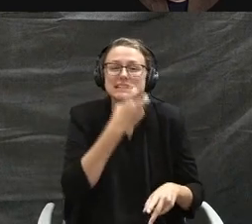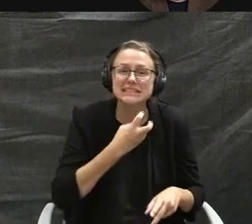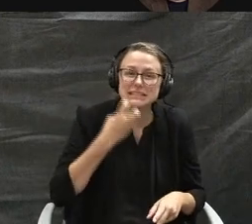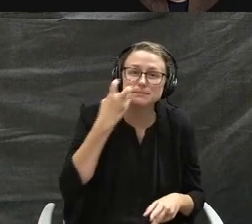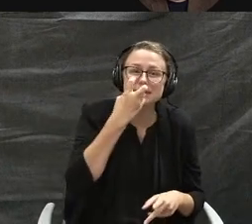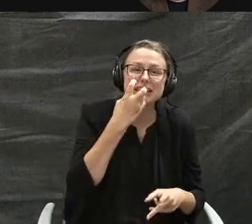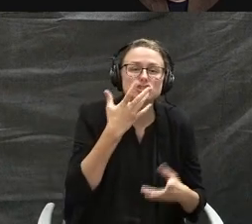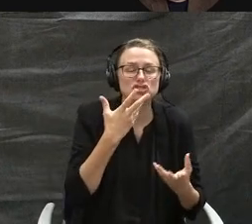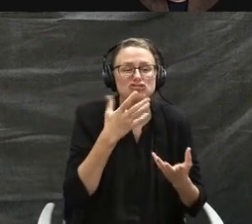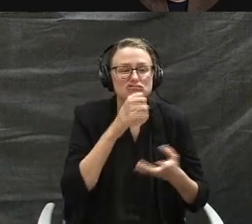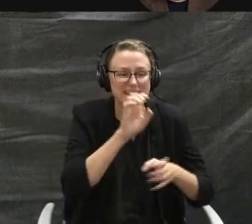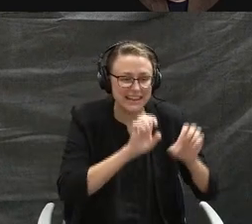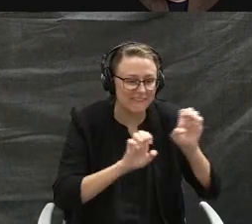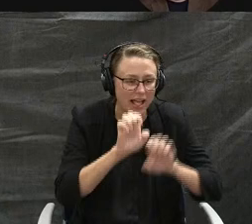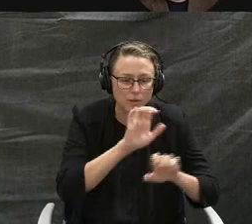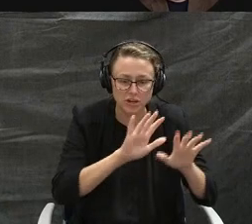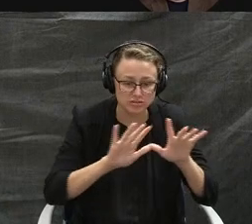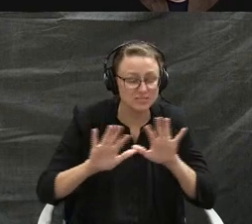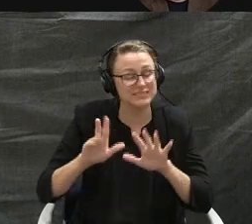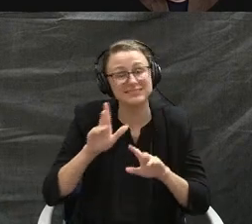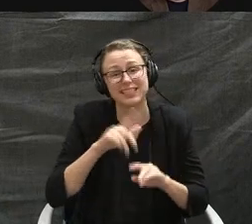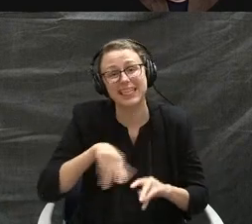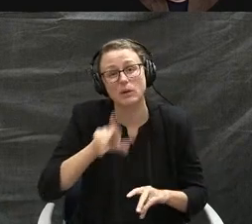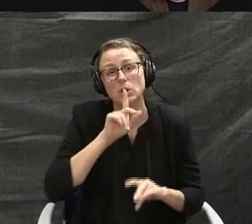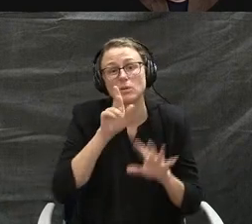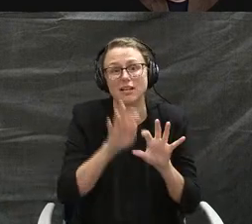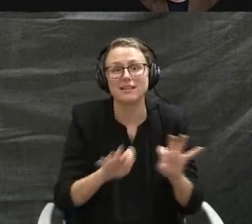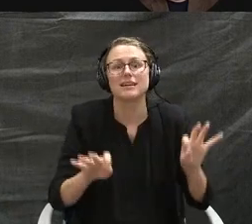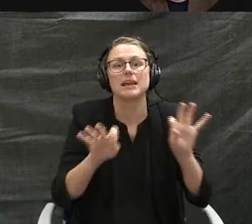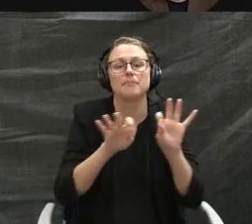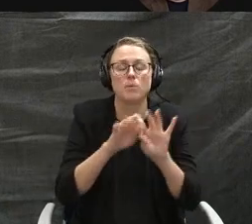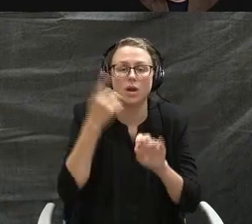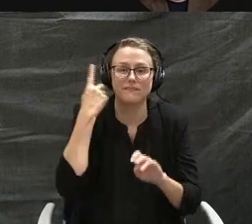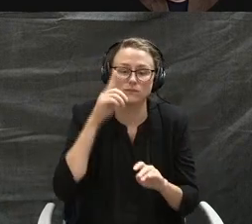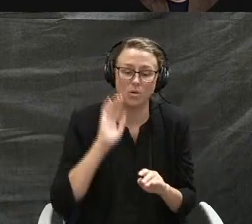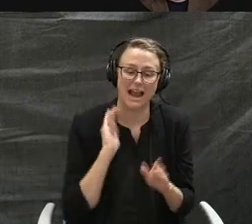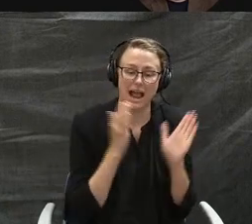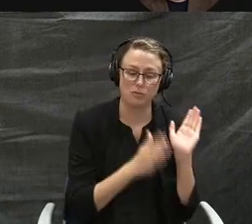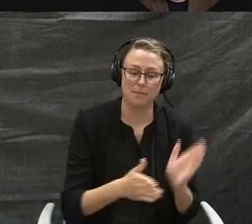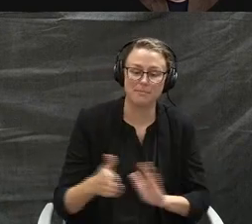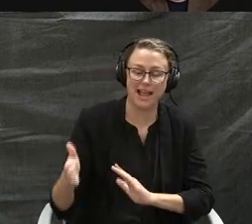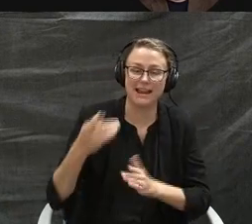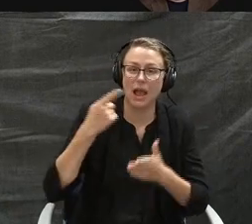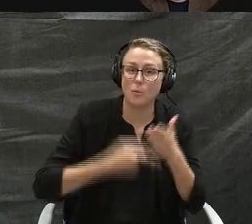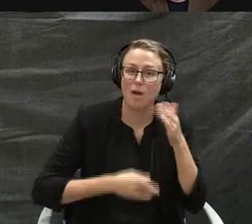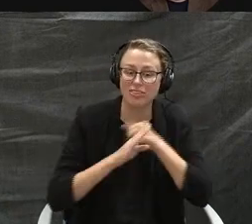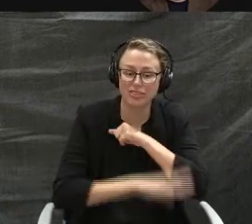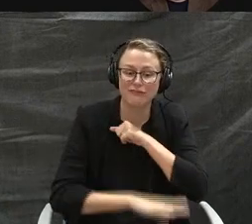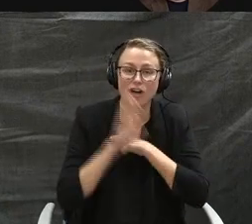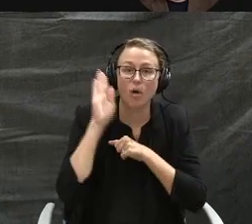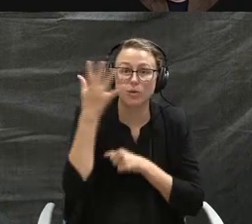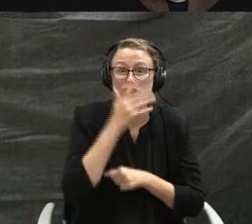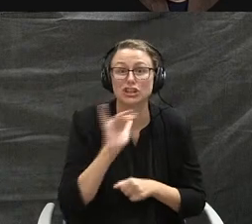speech evaluations. They did a lot more and they were really integral in a lot of the planning for what they look like